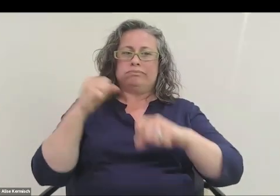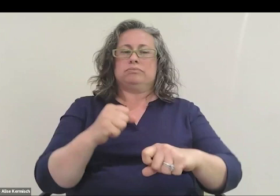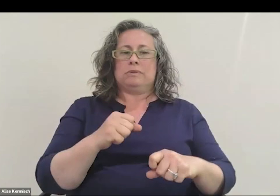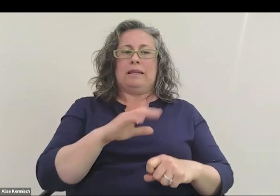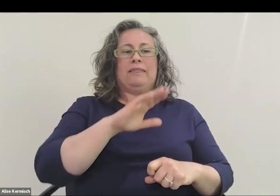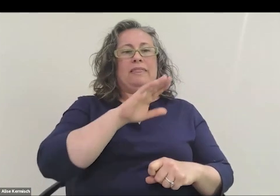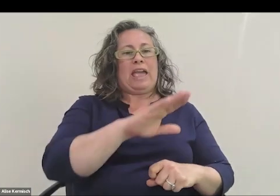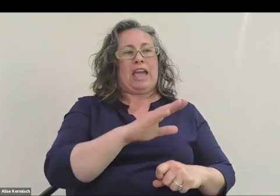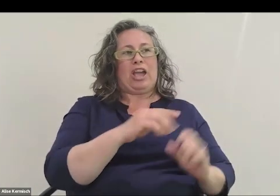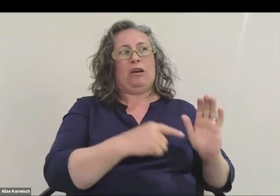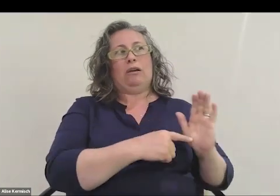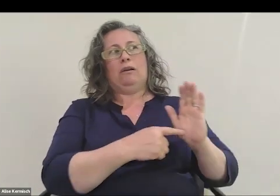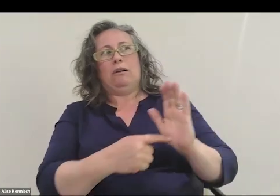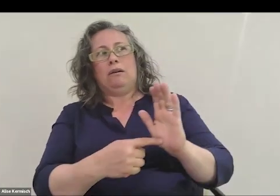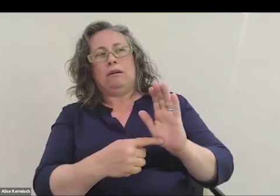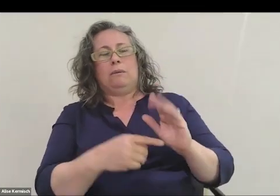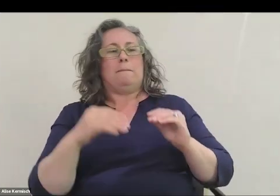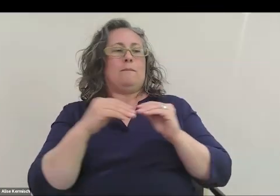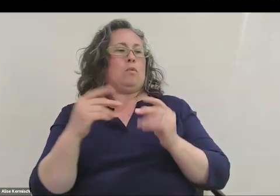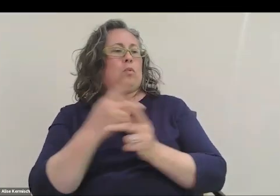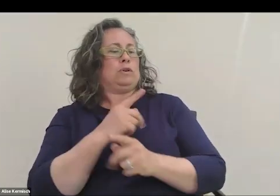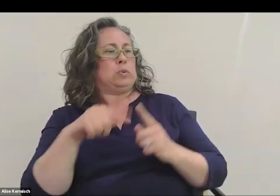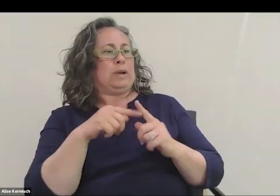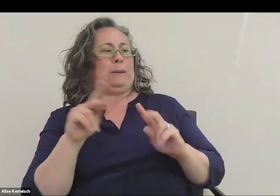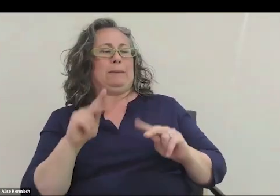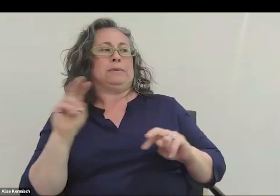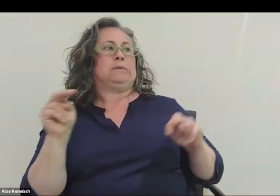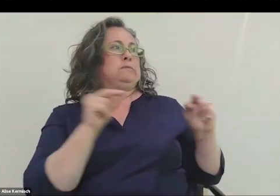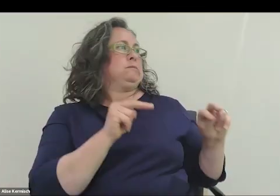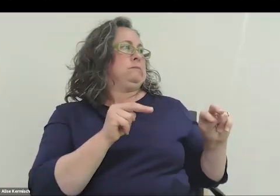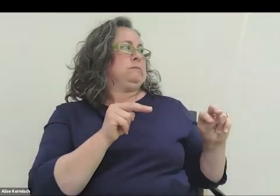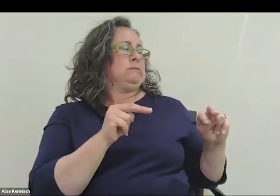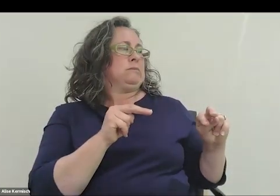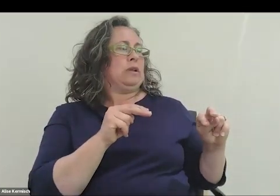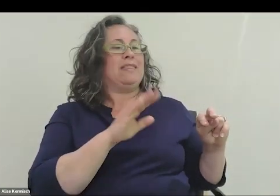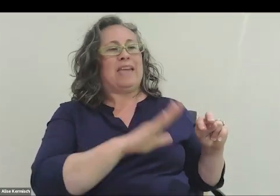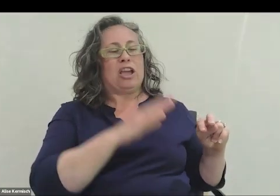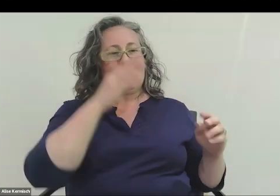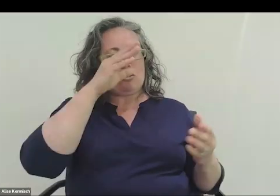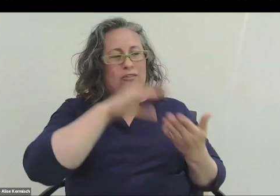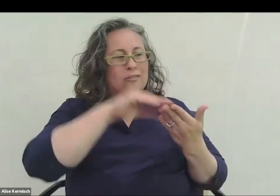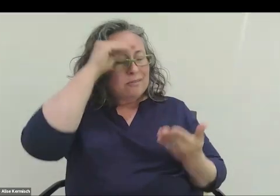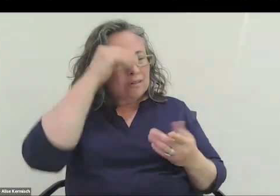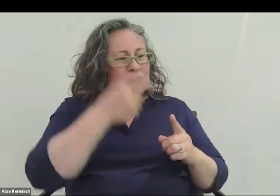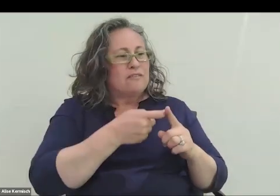is demonstrably worse when people's knowledge of autism comes from a commercial like this.